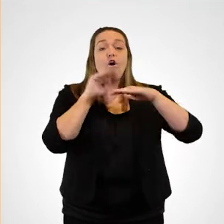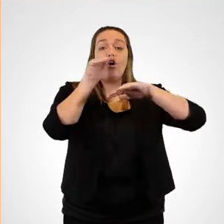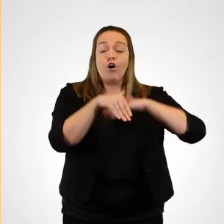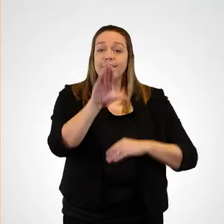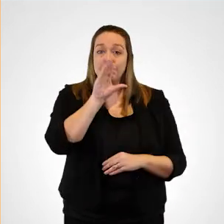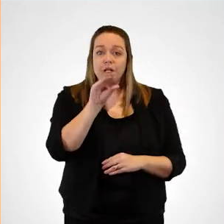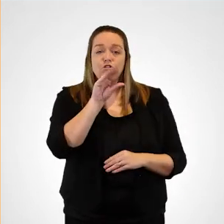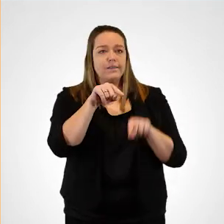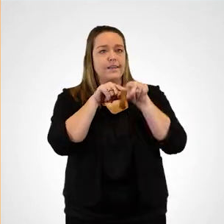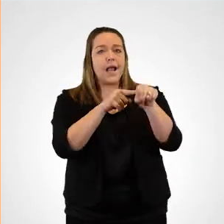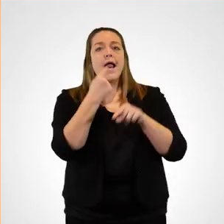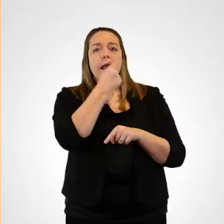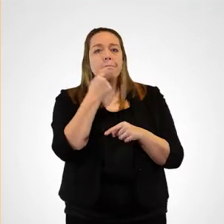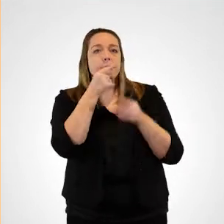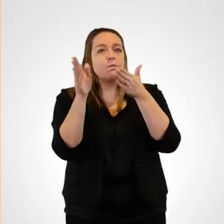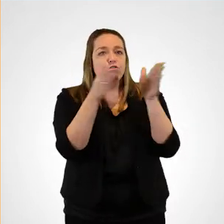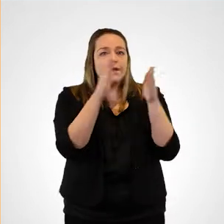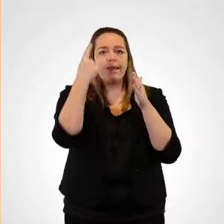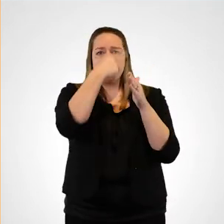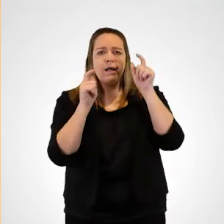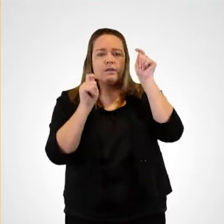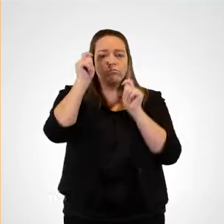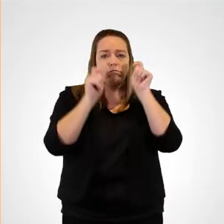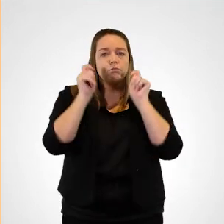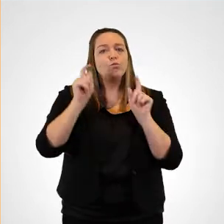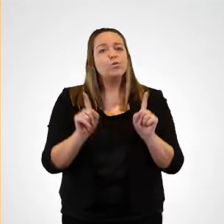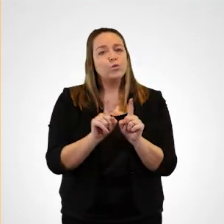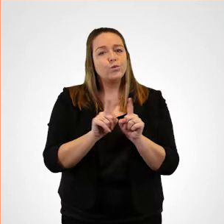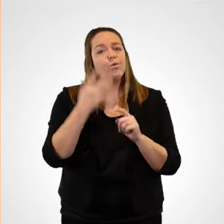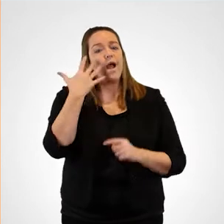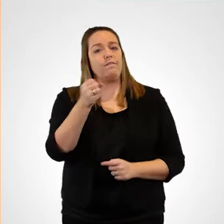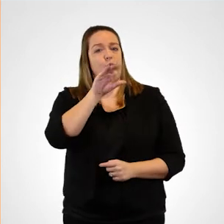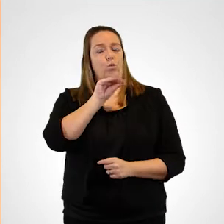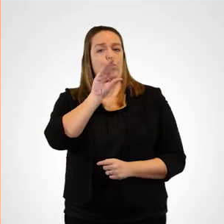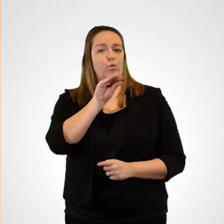from the movement of the lips and the parts of the face that also move when you're talking.